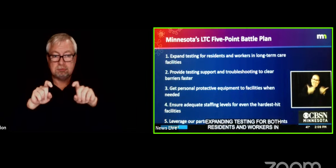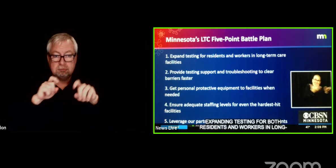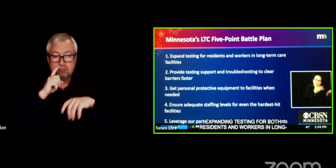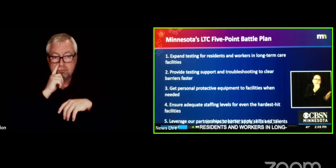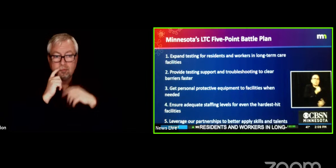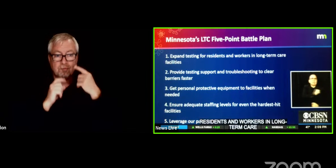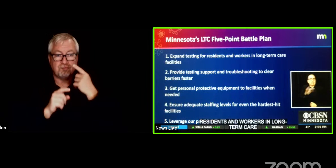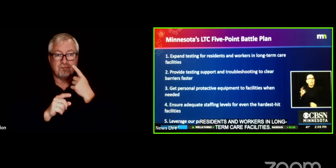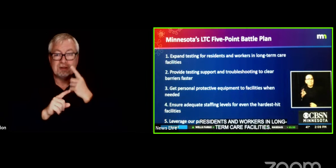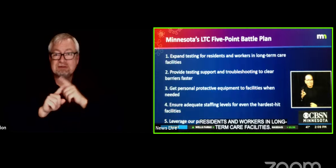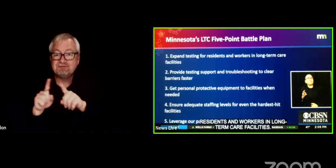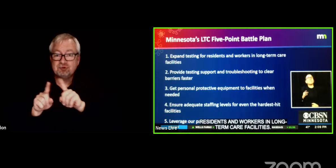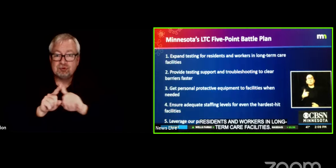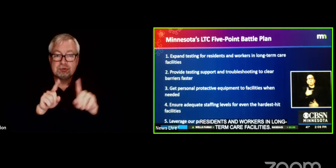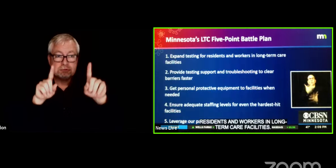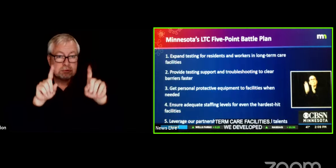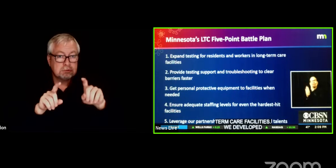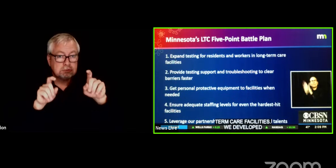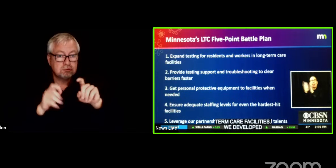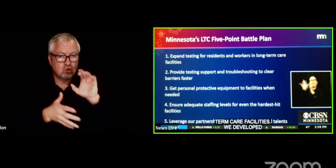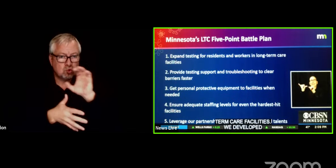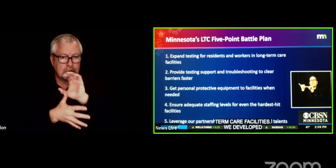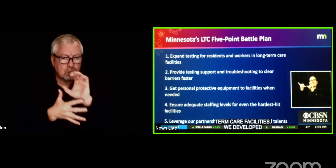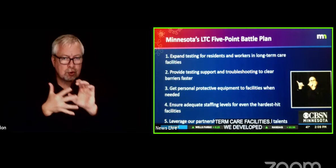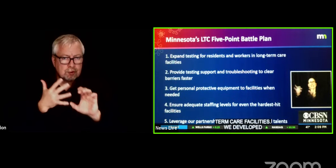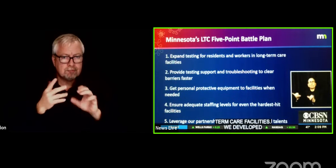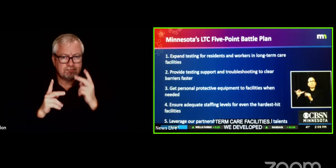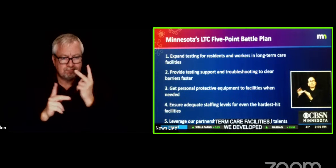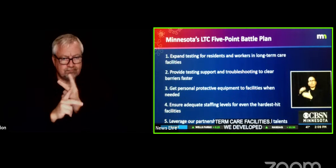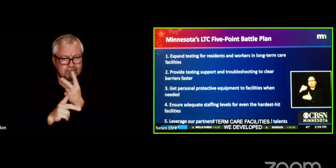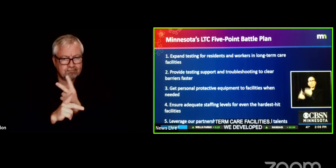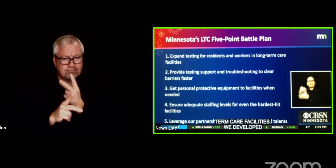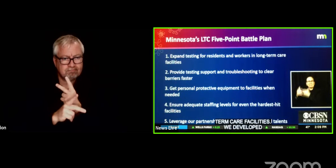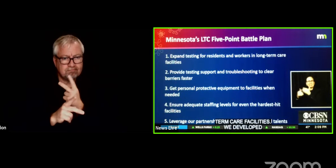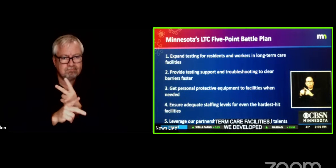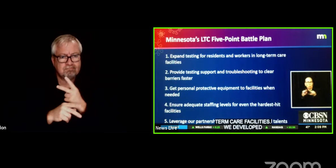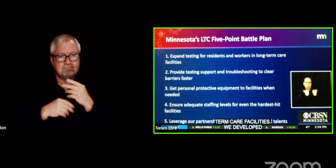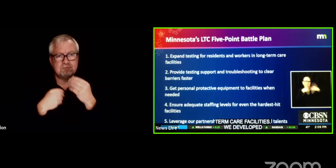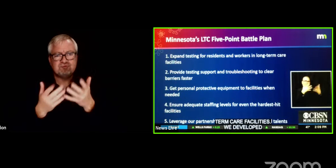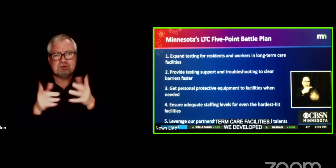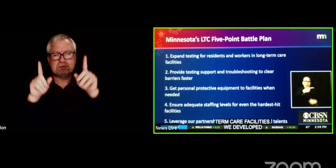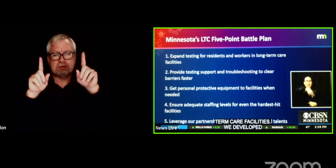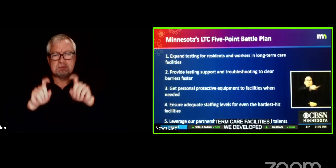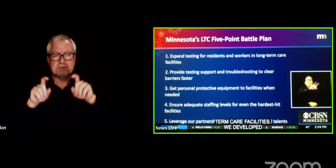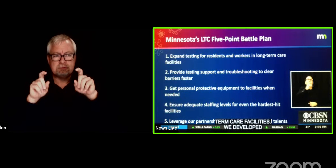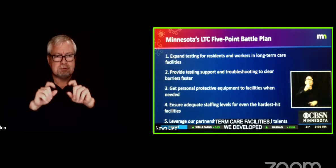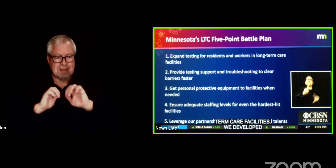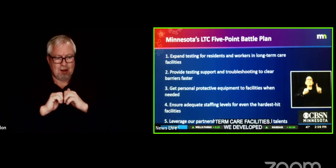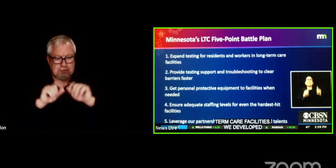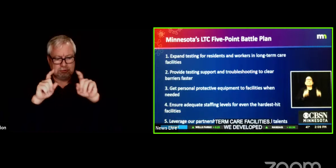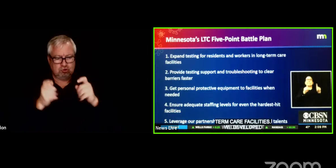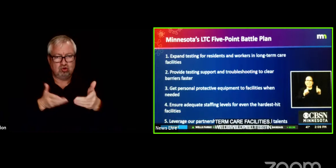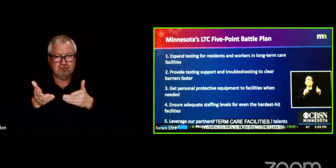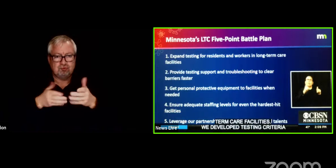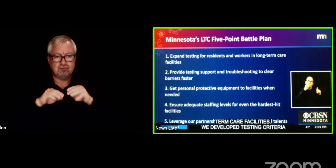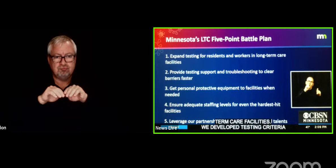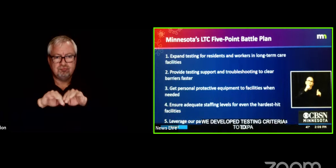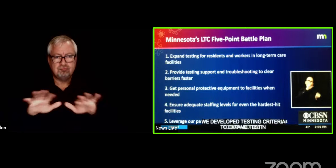PROCESS FOR FACILITIES TO GET TESTING SERVICES AND TO GETS HELP WITH GETTING THOSE SERVICES INTO THOSE FACILITIES FOR RESIDENTS AND WORKERS.